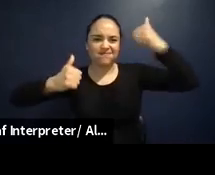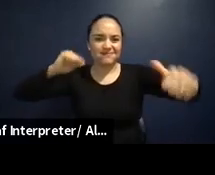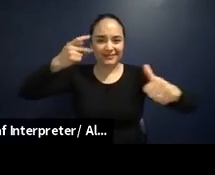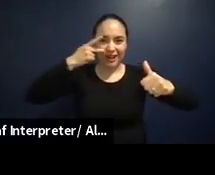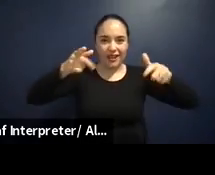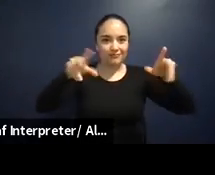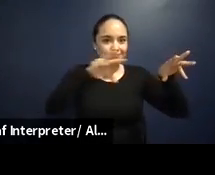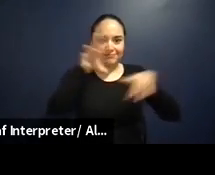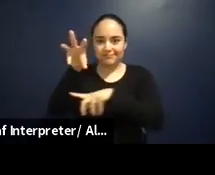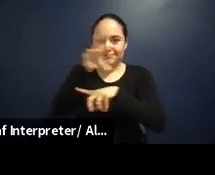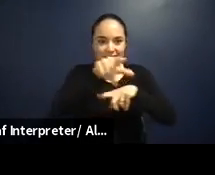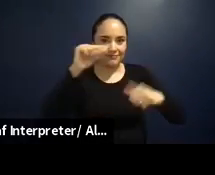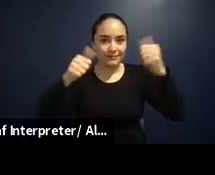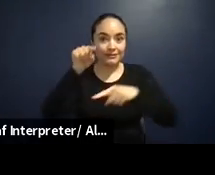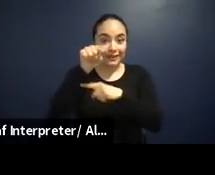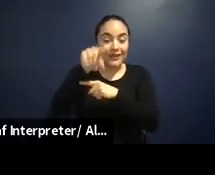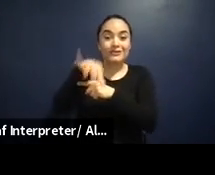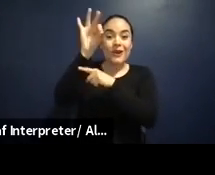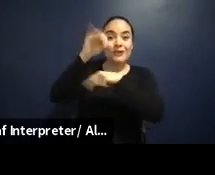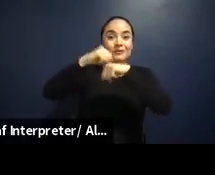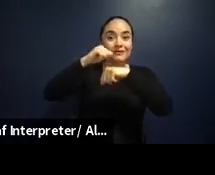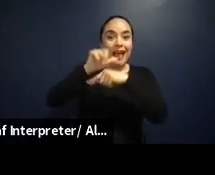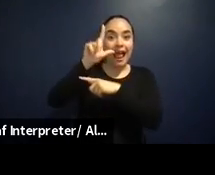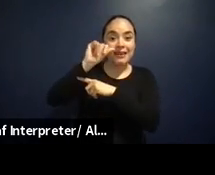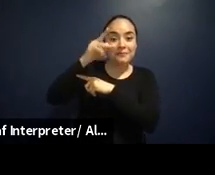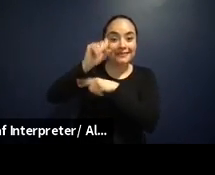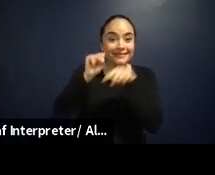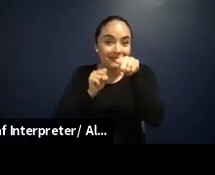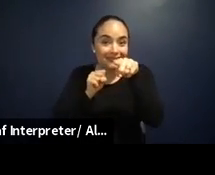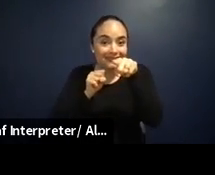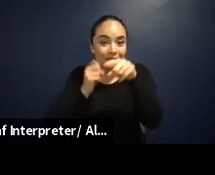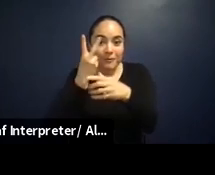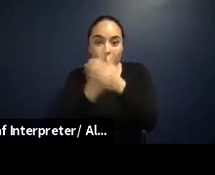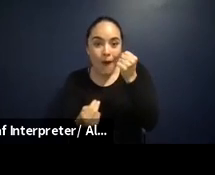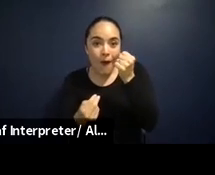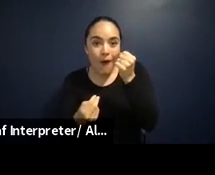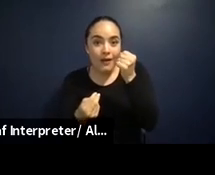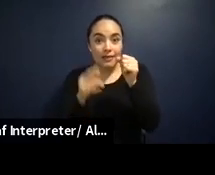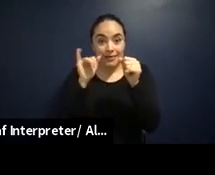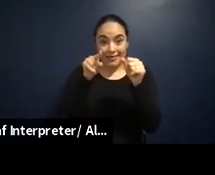got some lapis. Okay, so this right here, this thing right here, is something that we have in Minecraft: